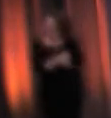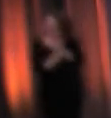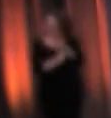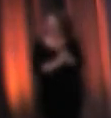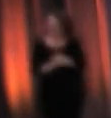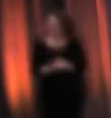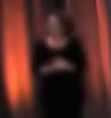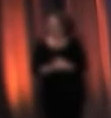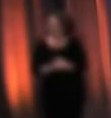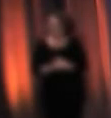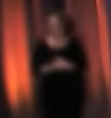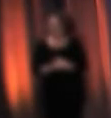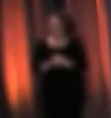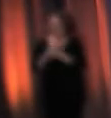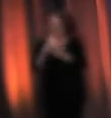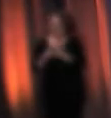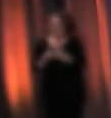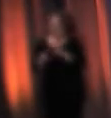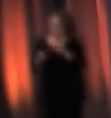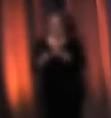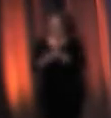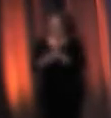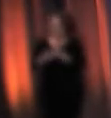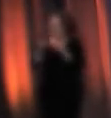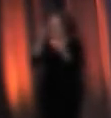serve as a body of work through which we can understand